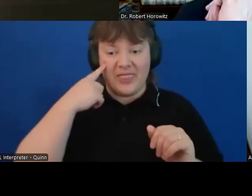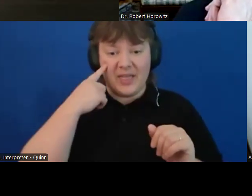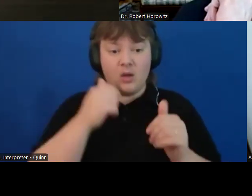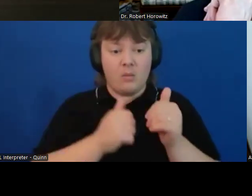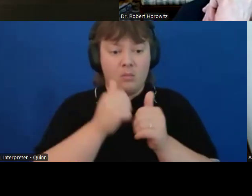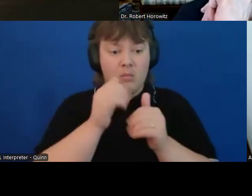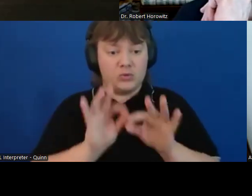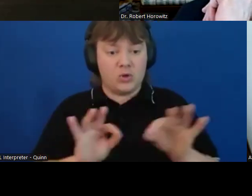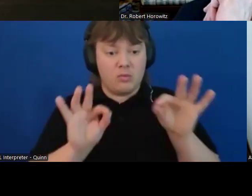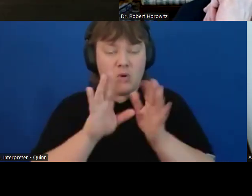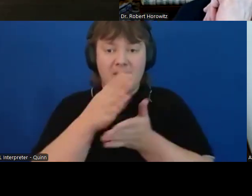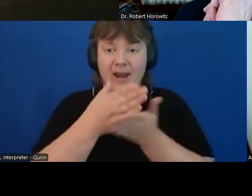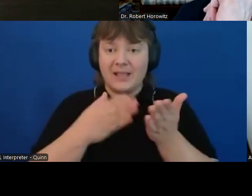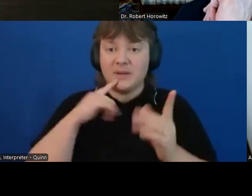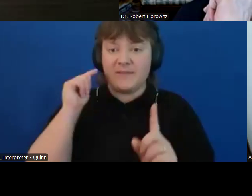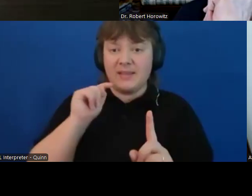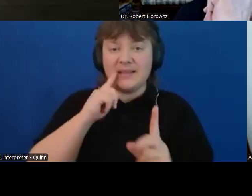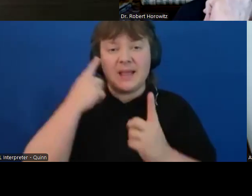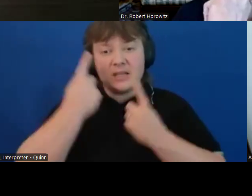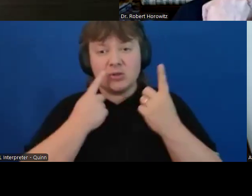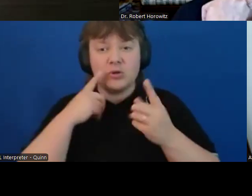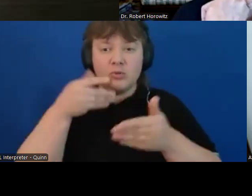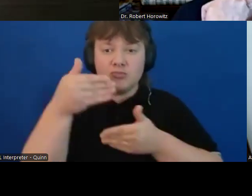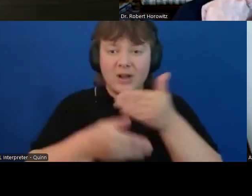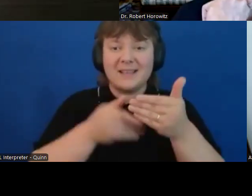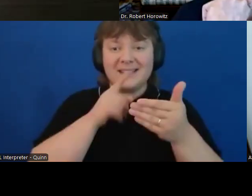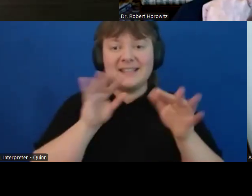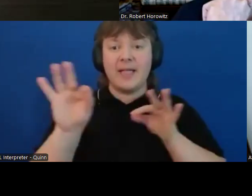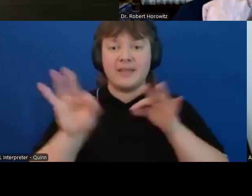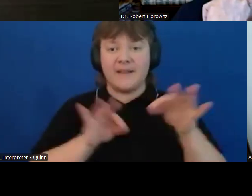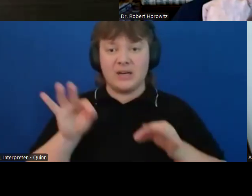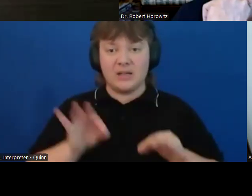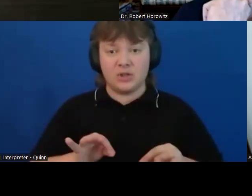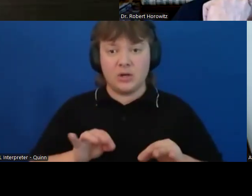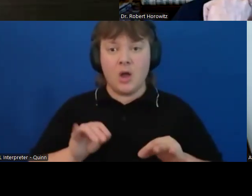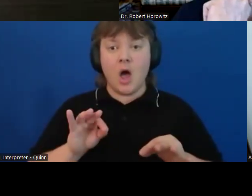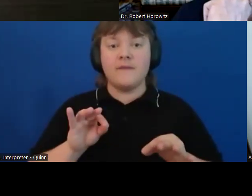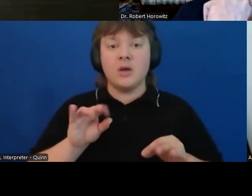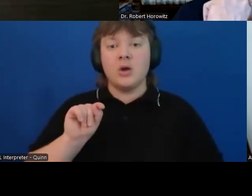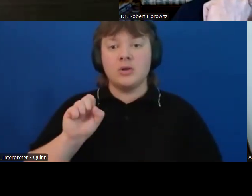important aspect of this and consideration and process is the definition of terminal illness